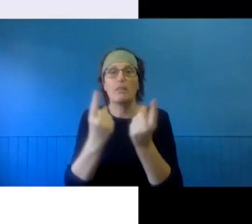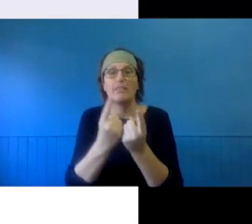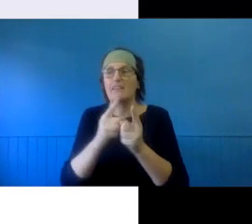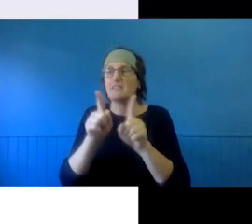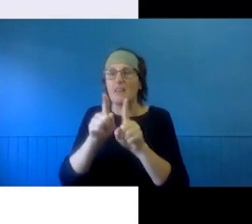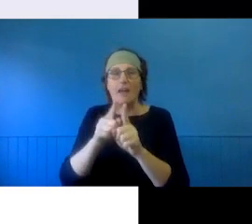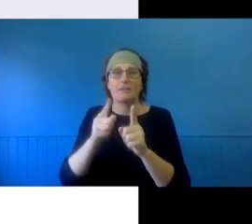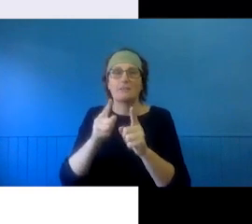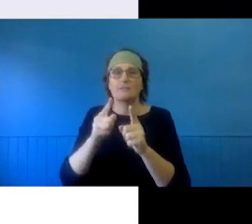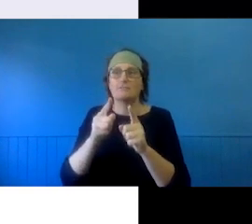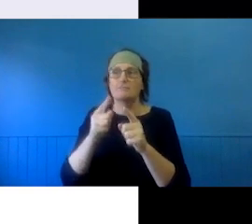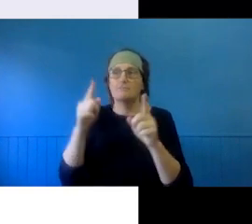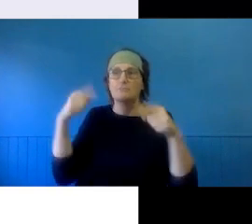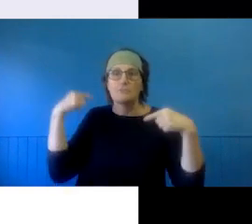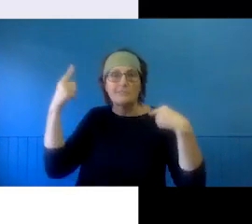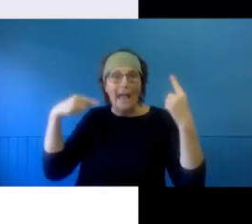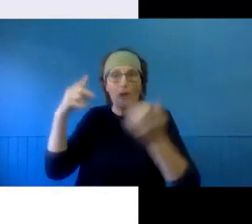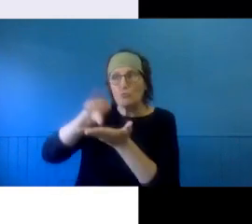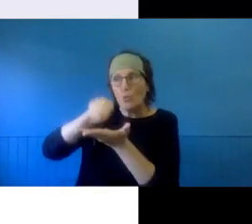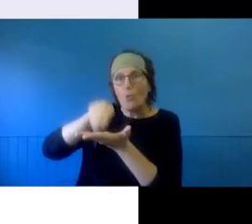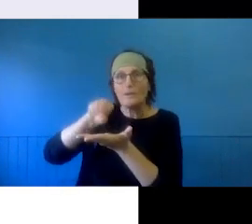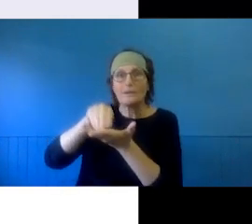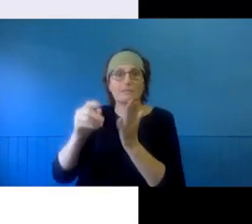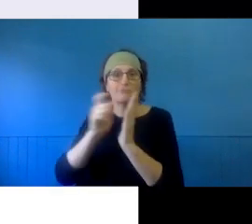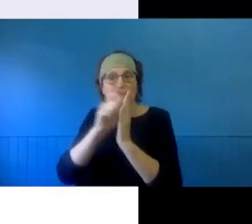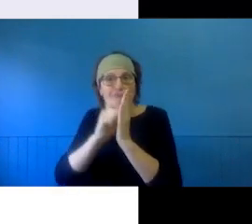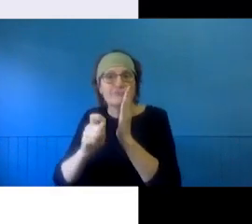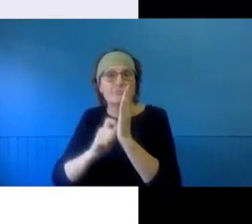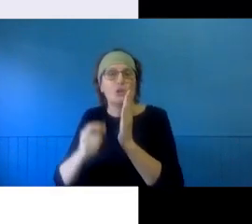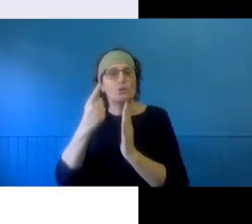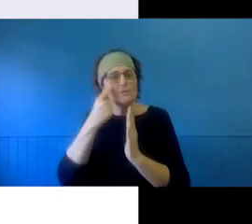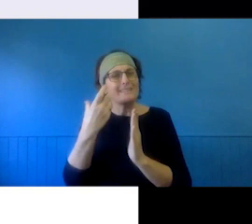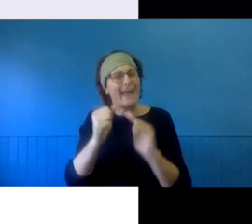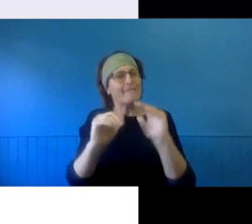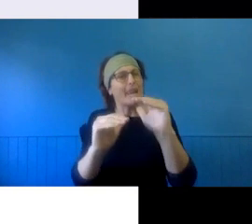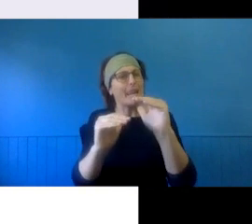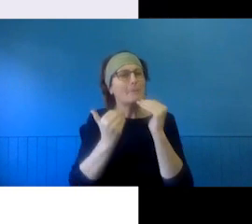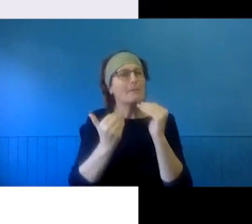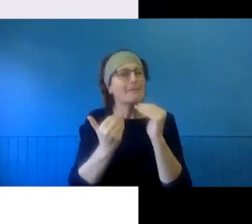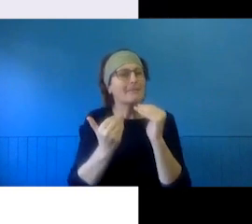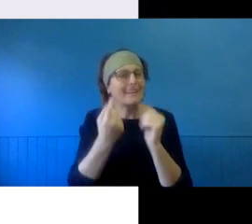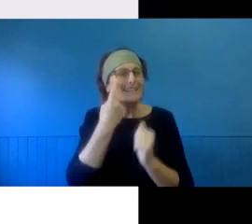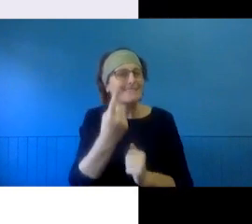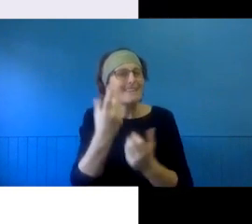that you can see the limitations being formed. This document that I'm